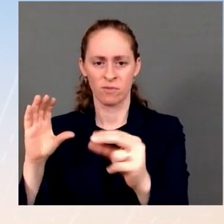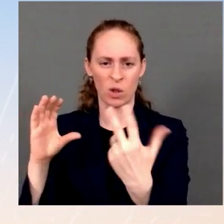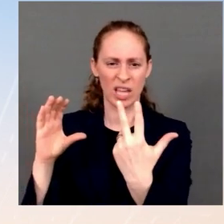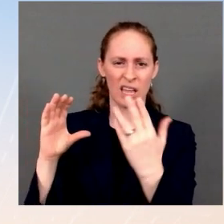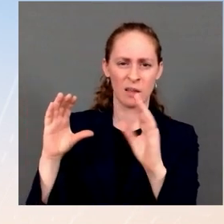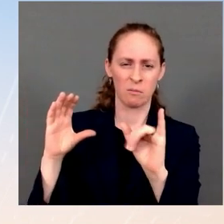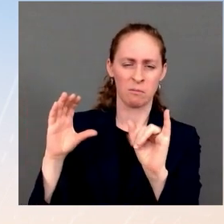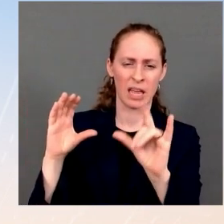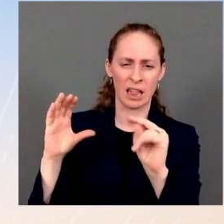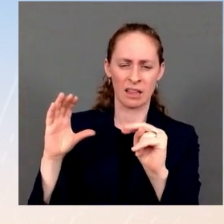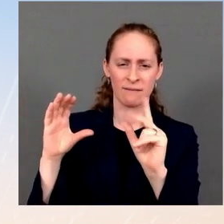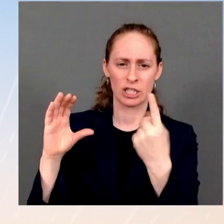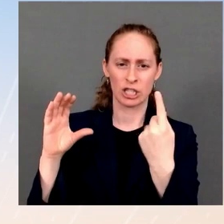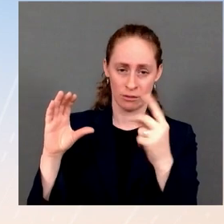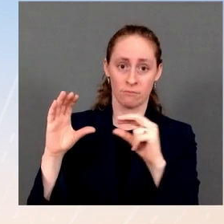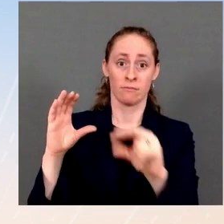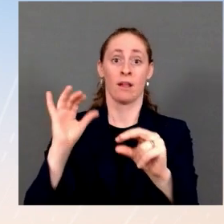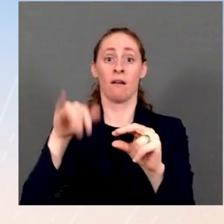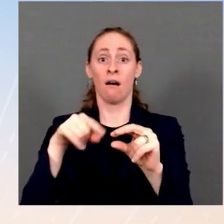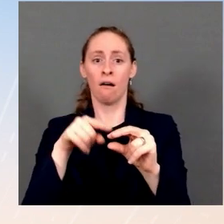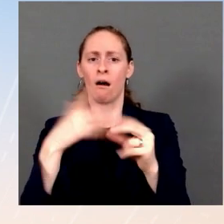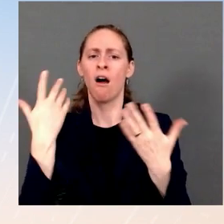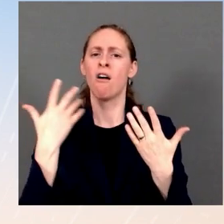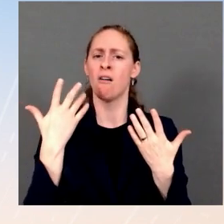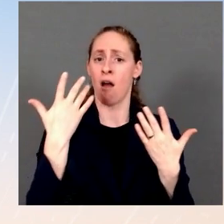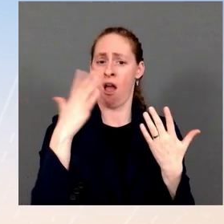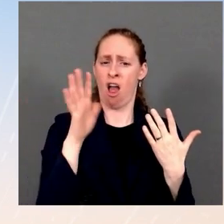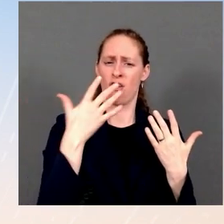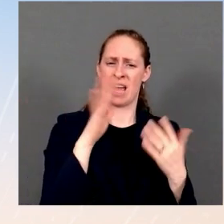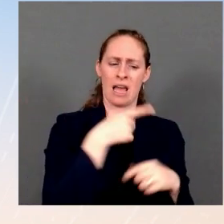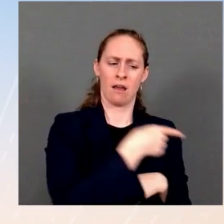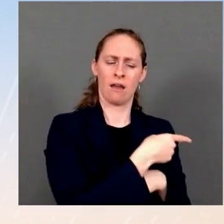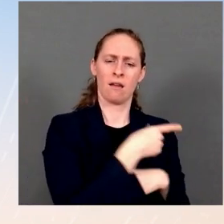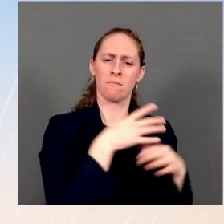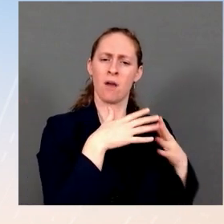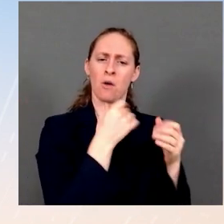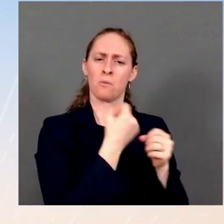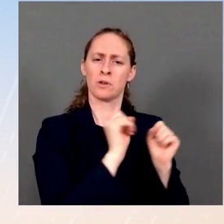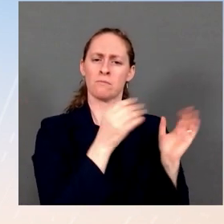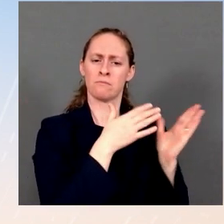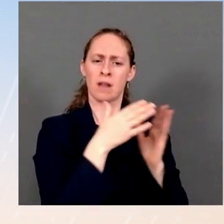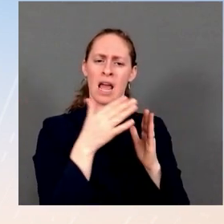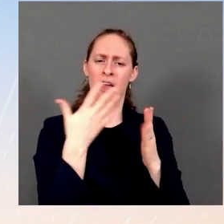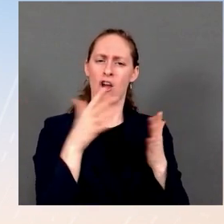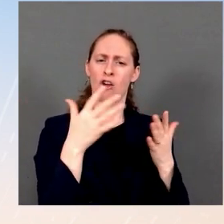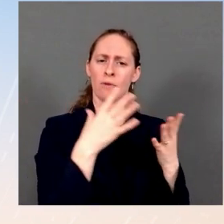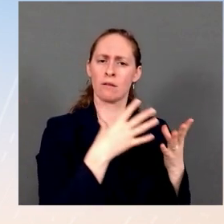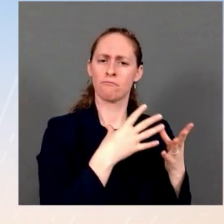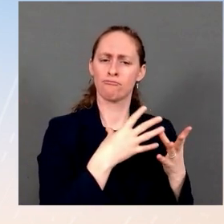that are creating jobs right now and improving quality of life and health conditions in communities like Duluth,